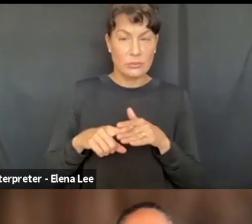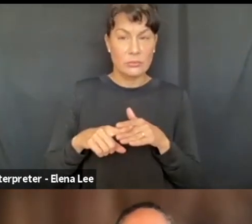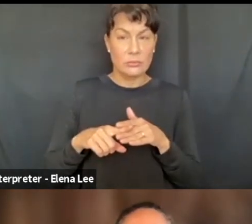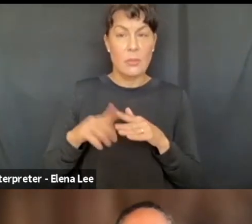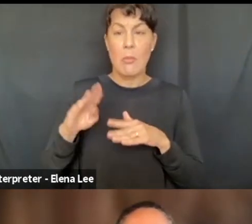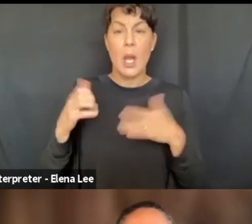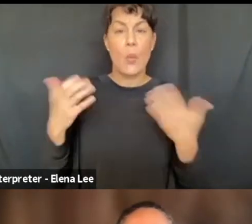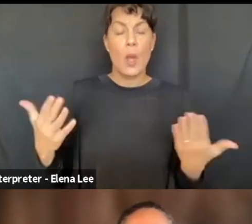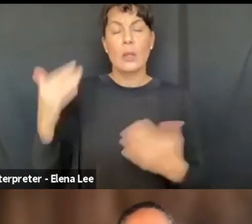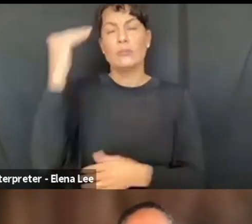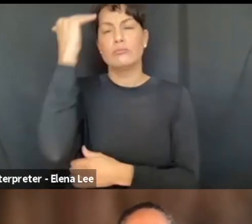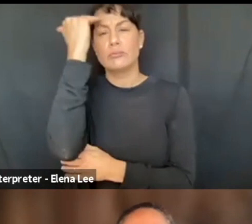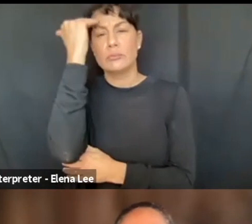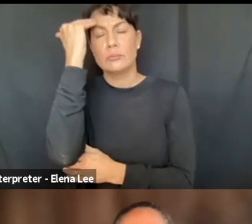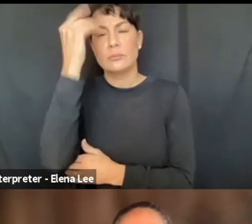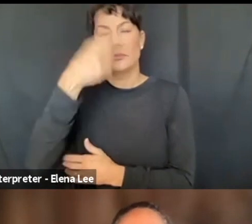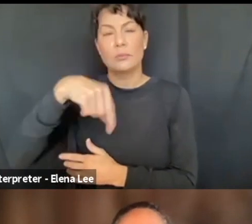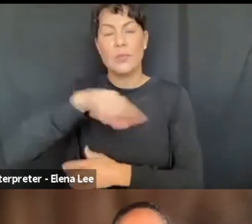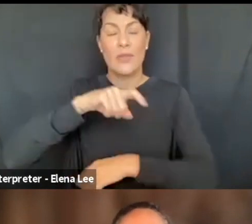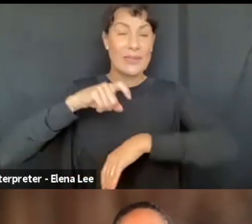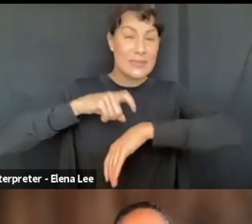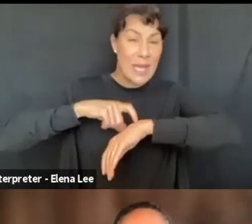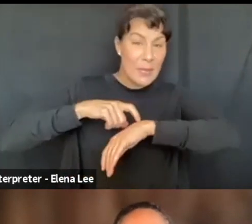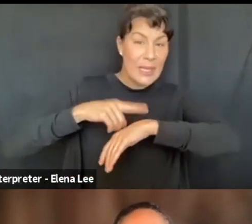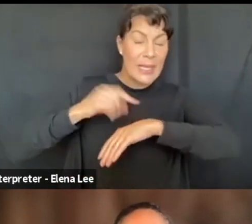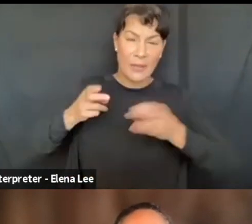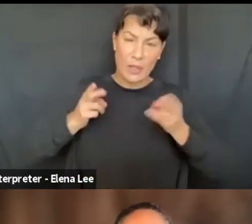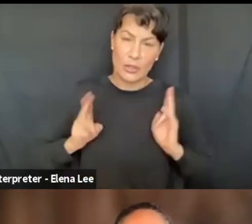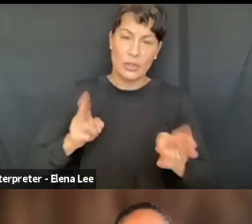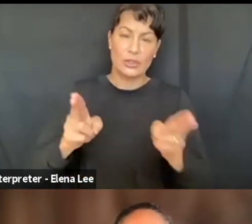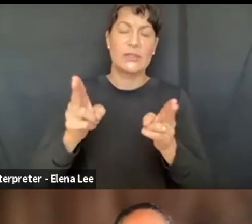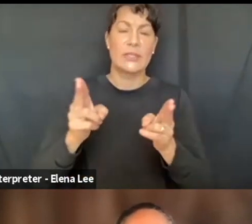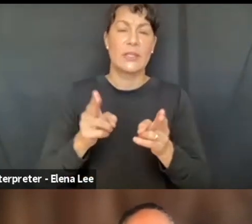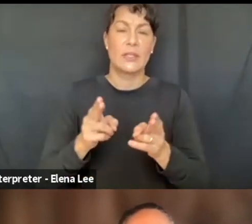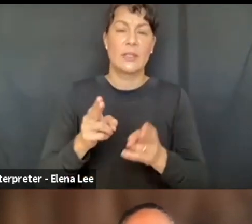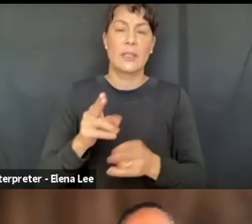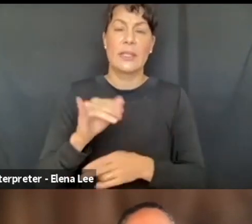that the timing and the urgency of it was indeed inspired